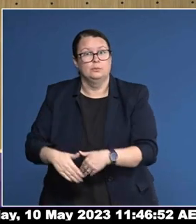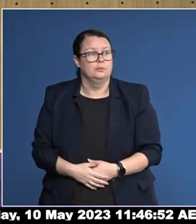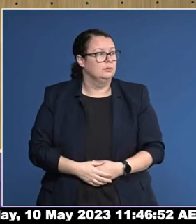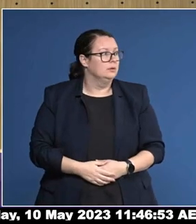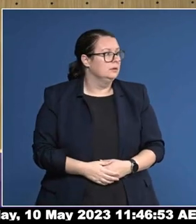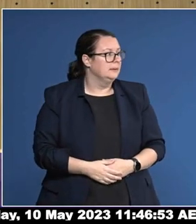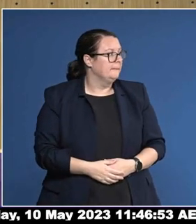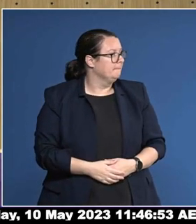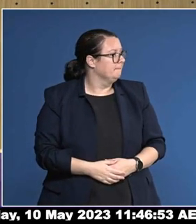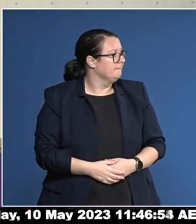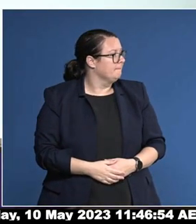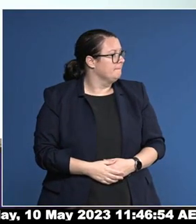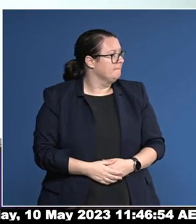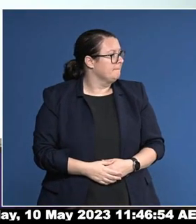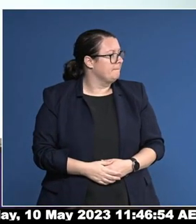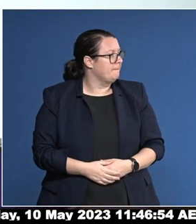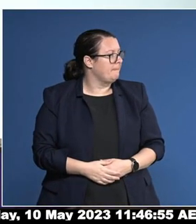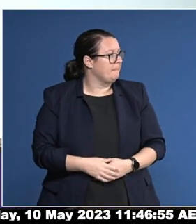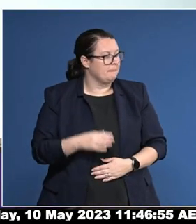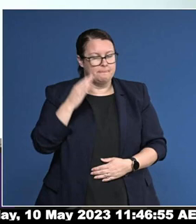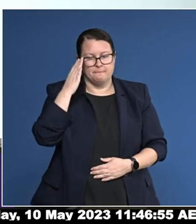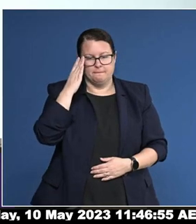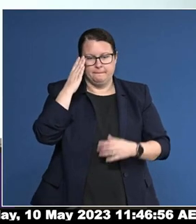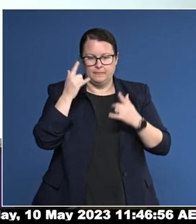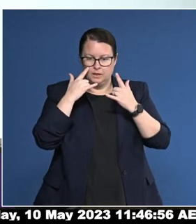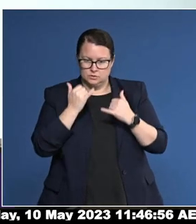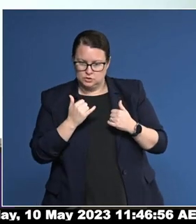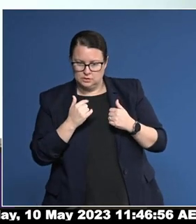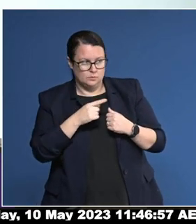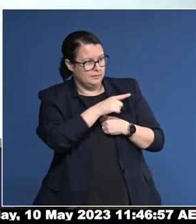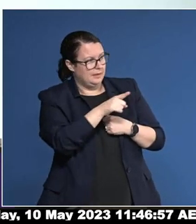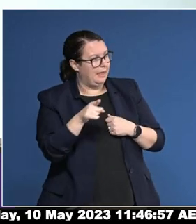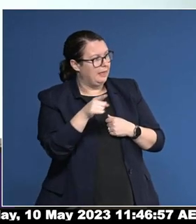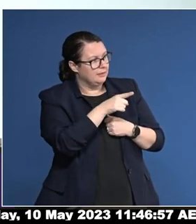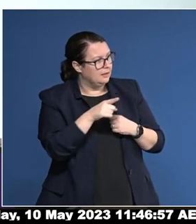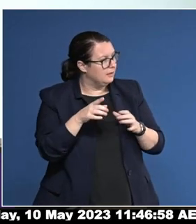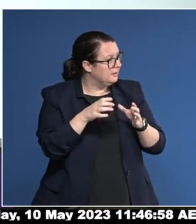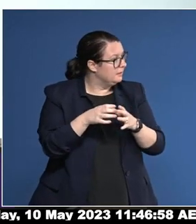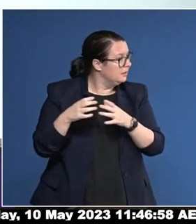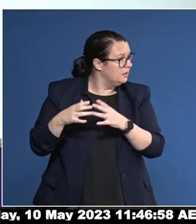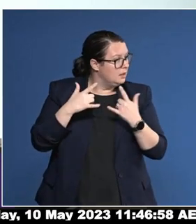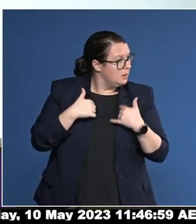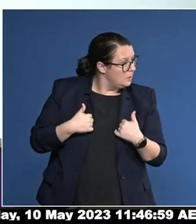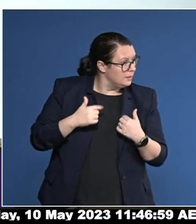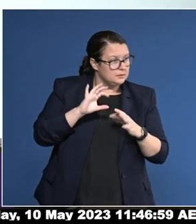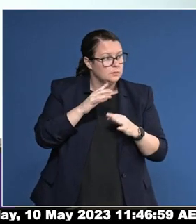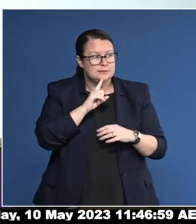COMMISSIONER McEWIN: Yes, I'll just quickly check with the other parties with leave to appear. No. Yes, she may be excused.